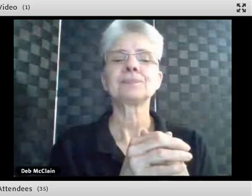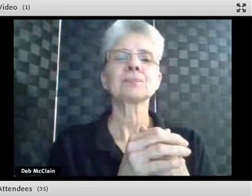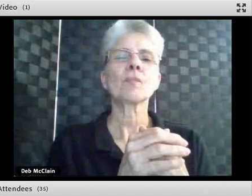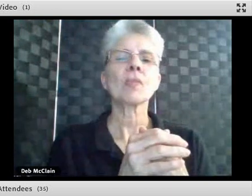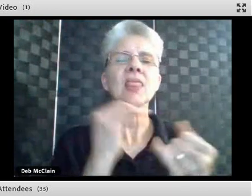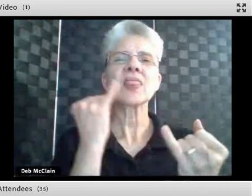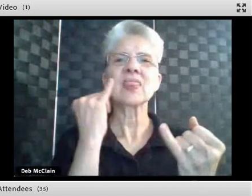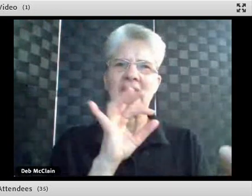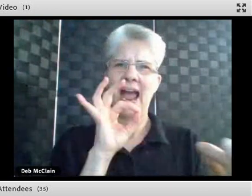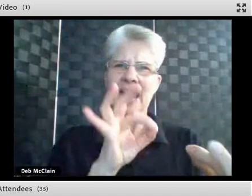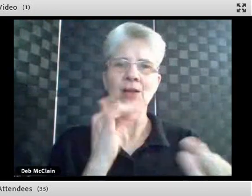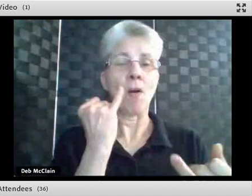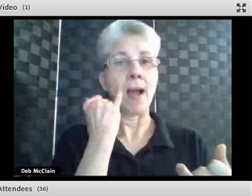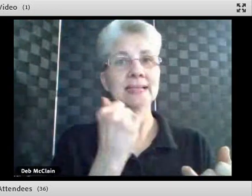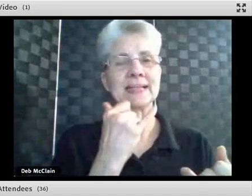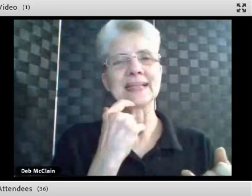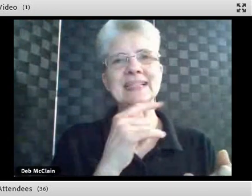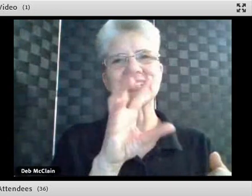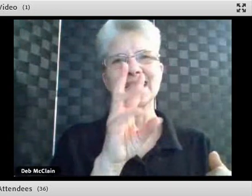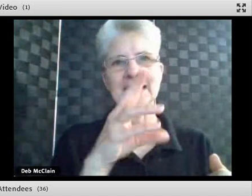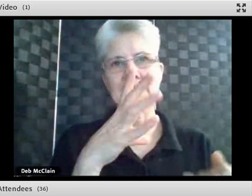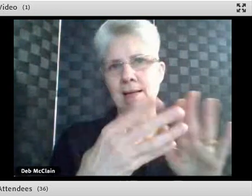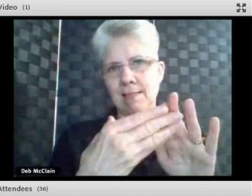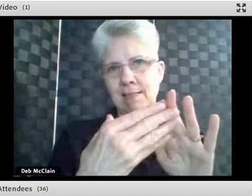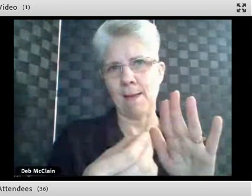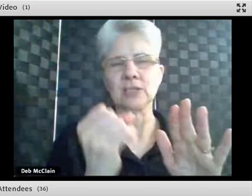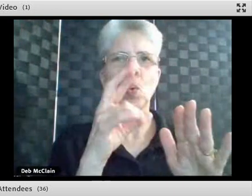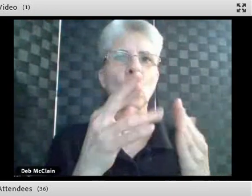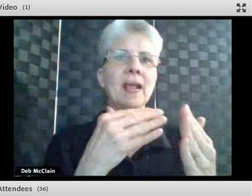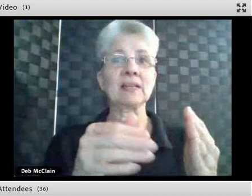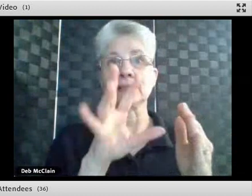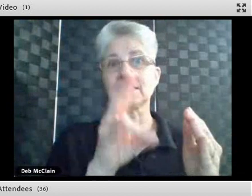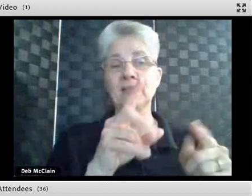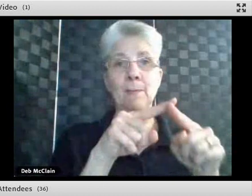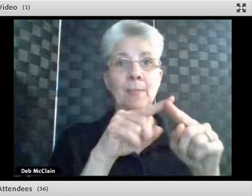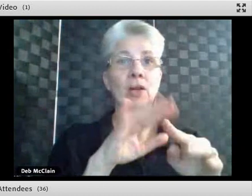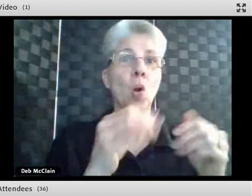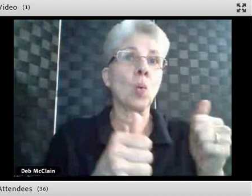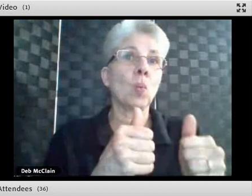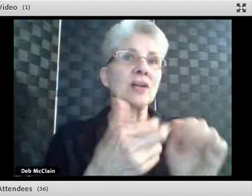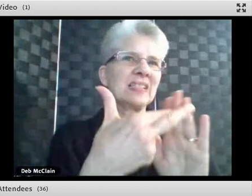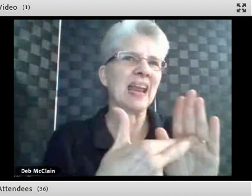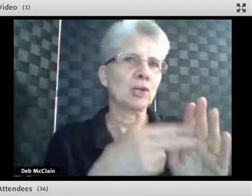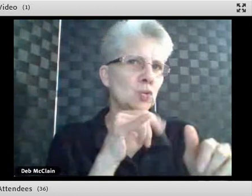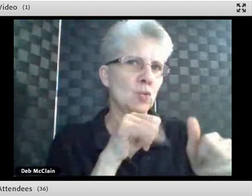The ideal ideal is six copies, or even seven, depending on which standard you look at,